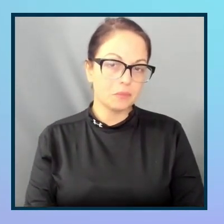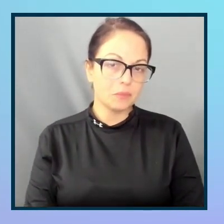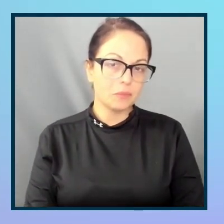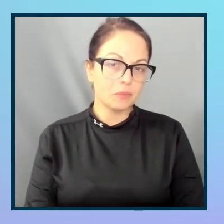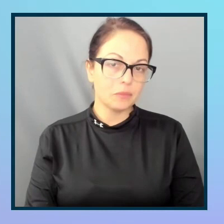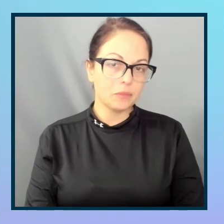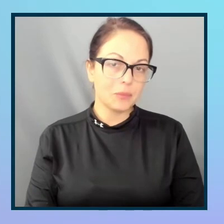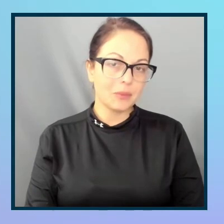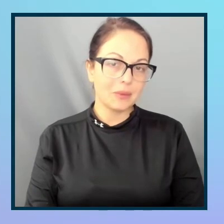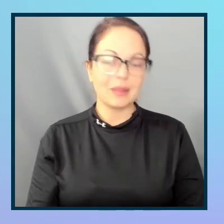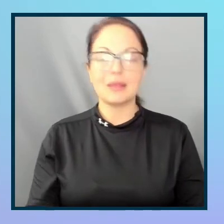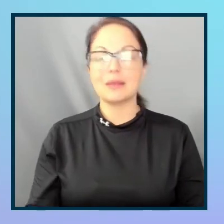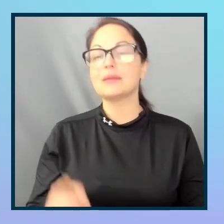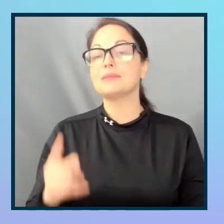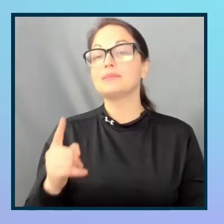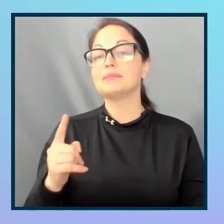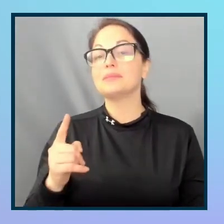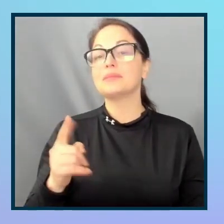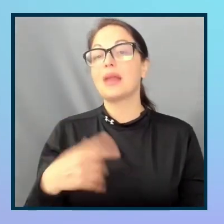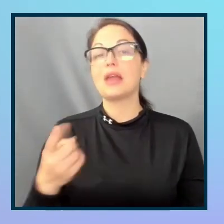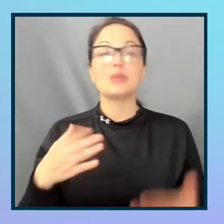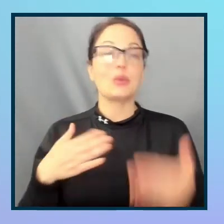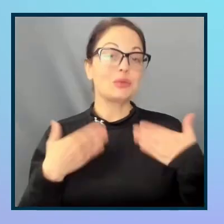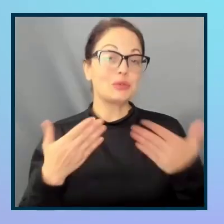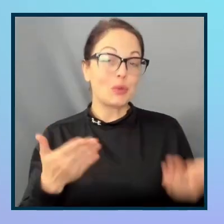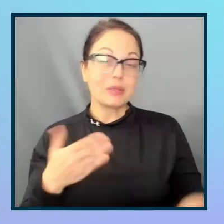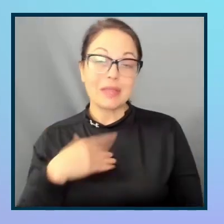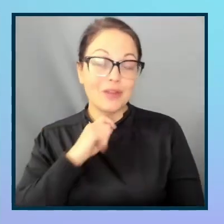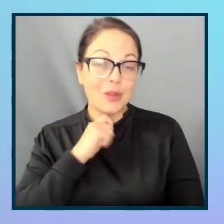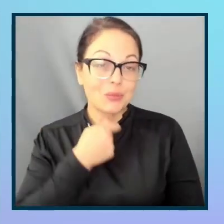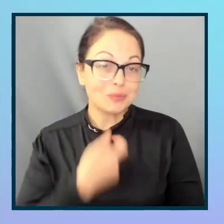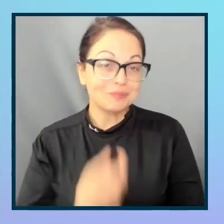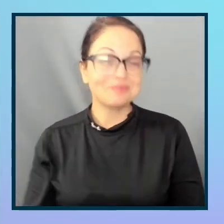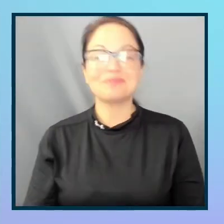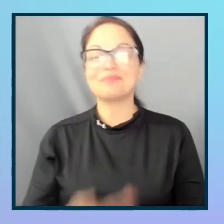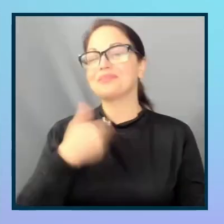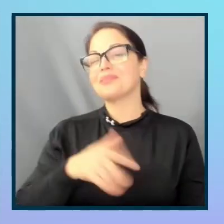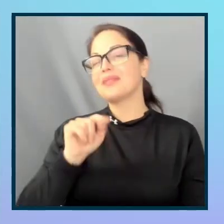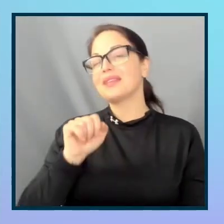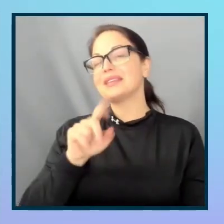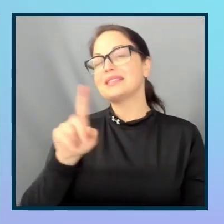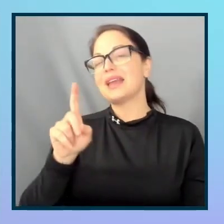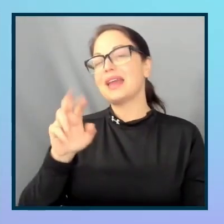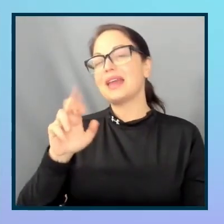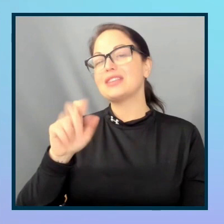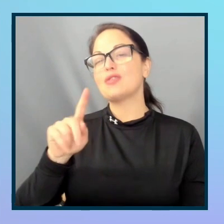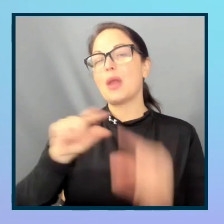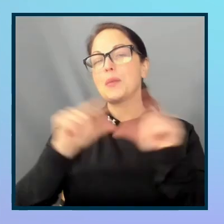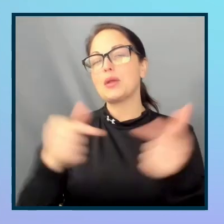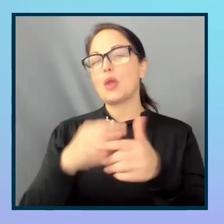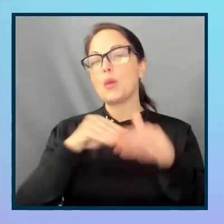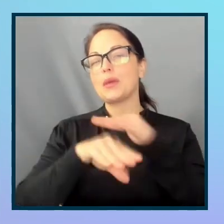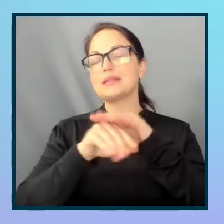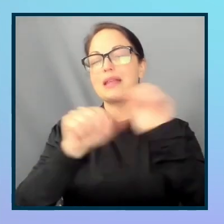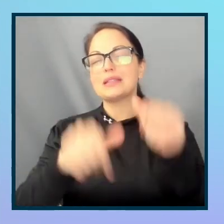The joys of Zoom and having it on mute. My name is Ted Drake. I'm the Global Accessibility Leader for Intuit.